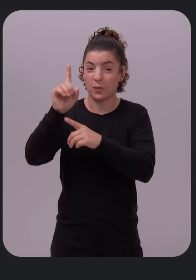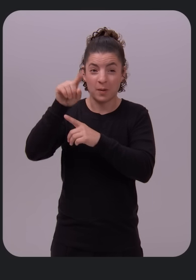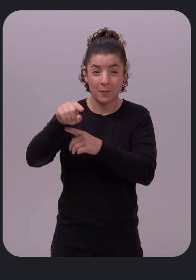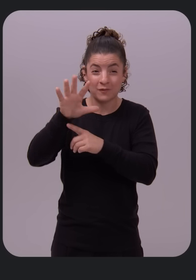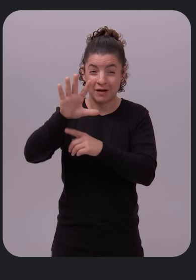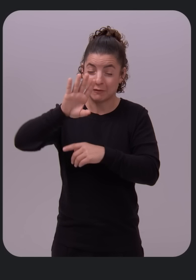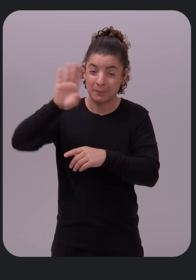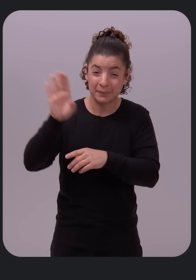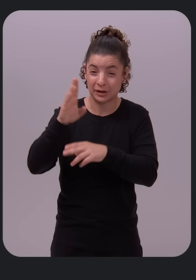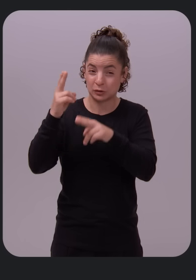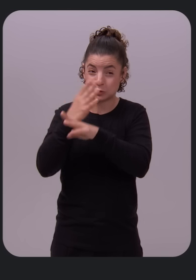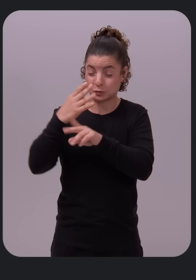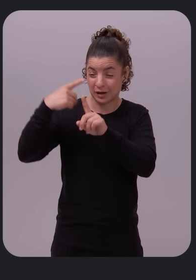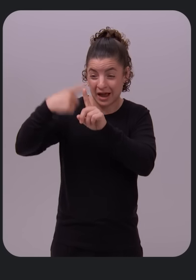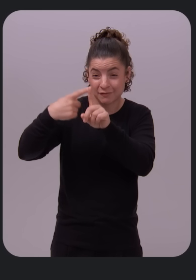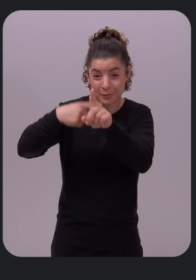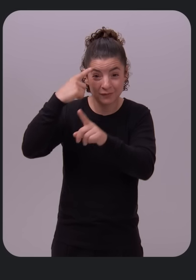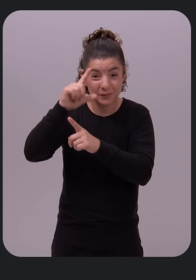billion users every month.